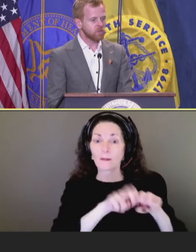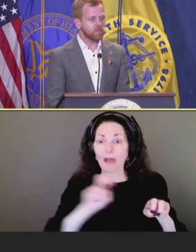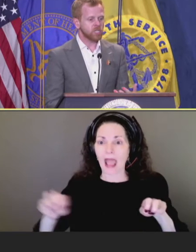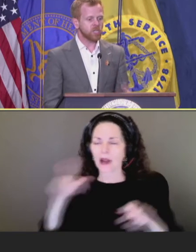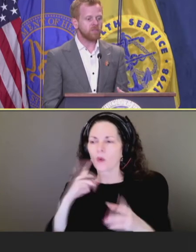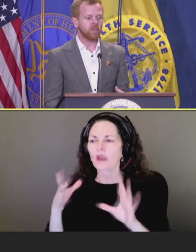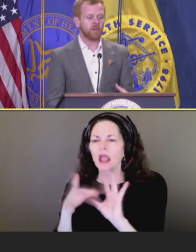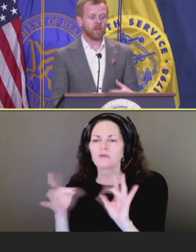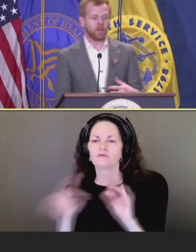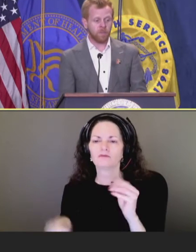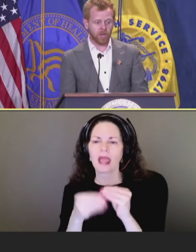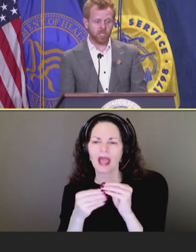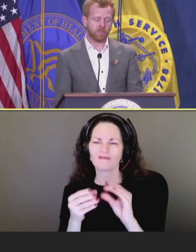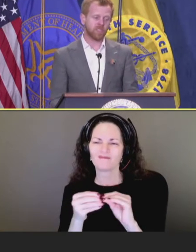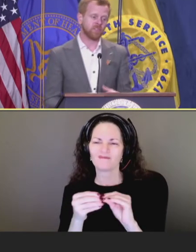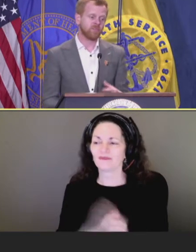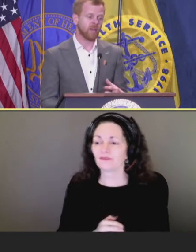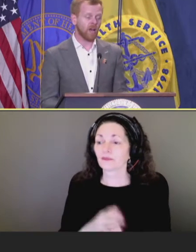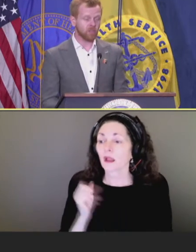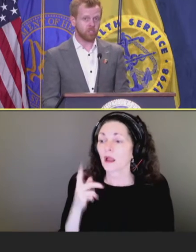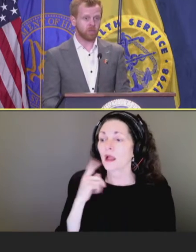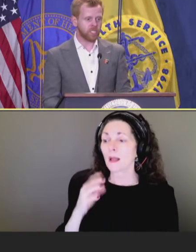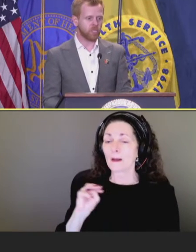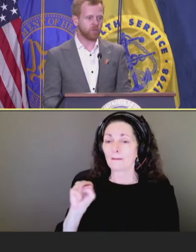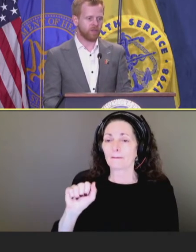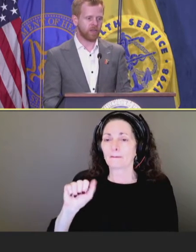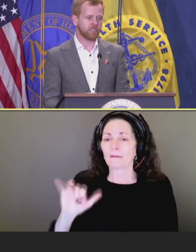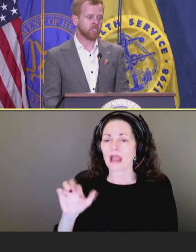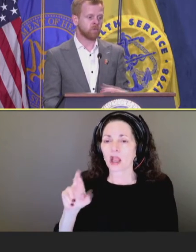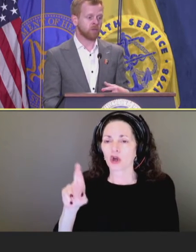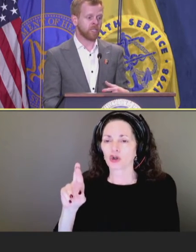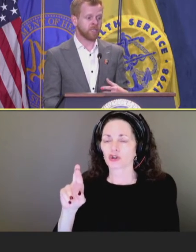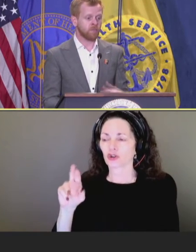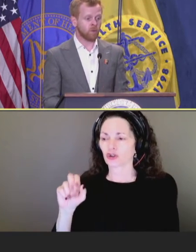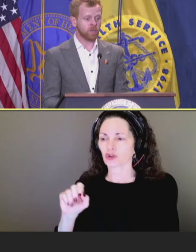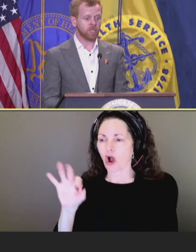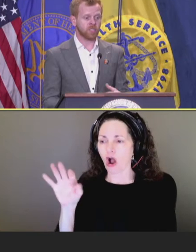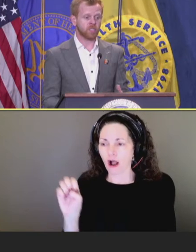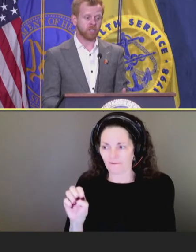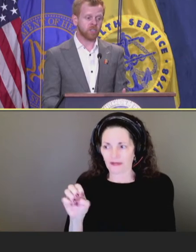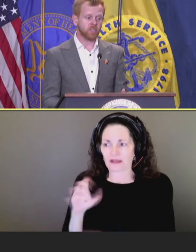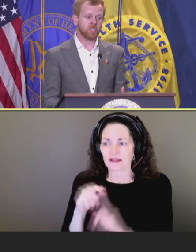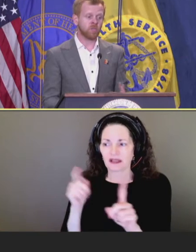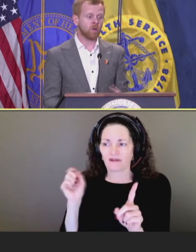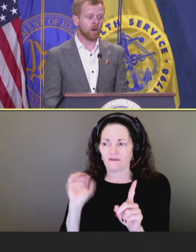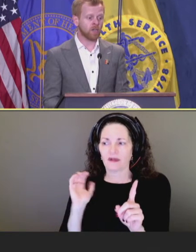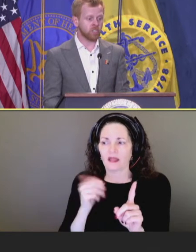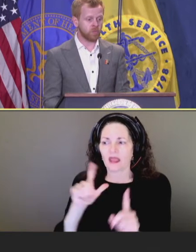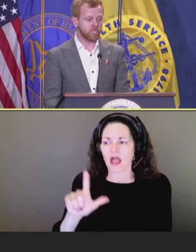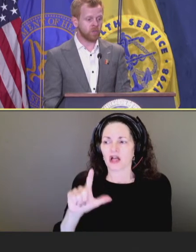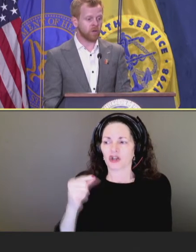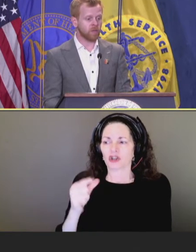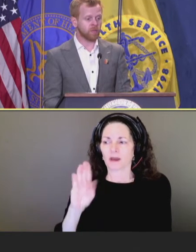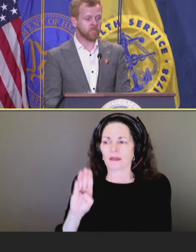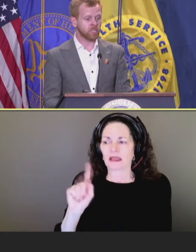the mission of the Mayor's Office of LGBTQ affairs is to address important concerns to our LGBTQIA+